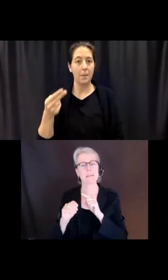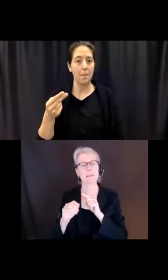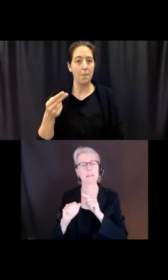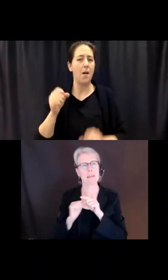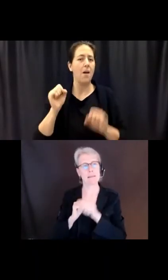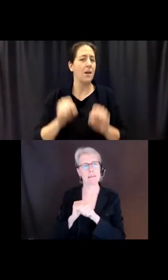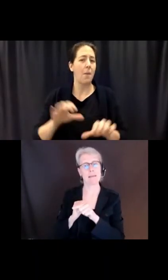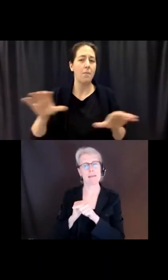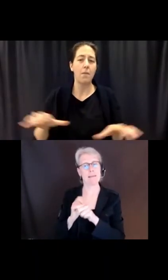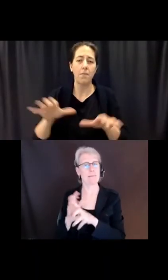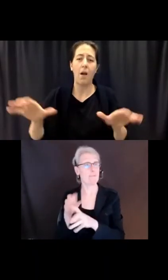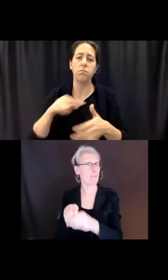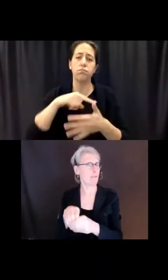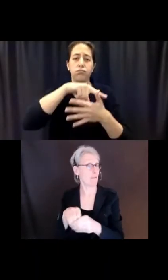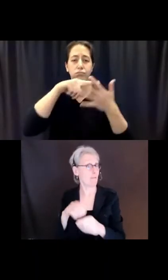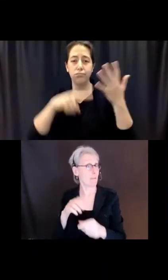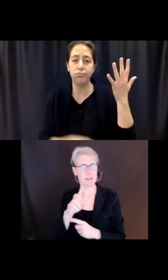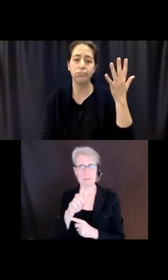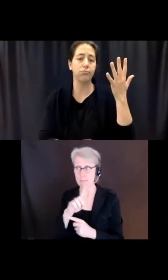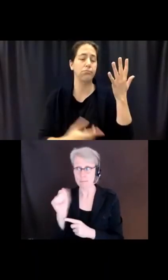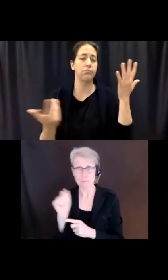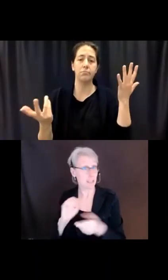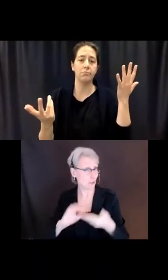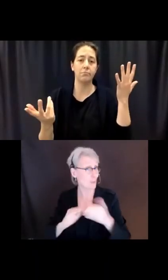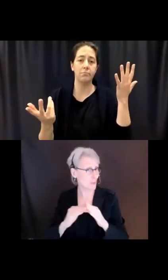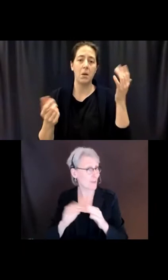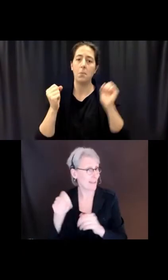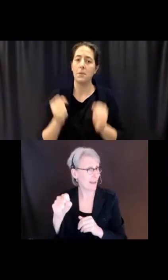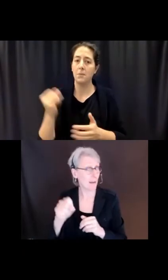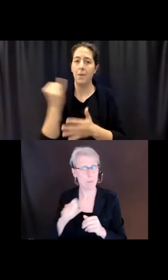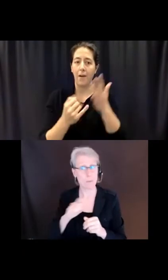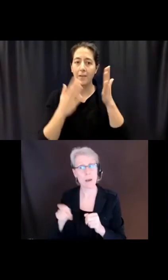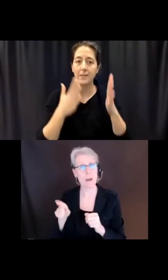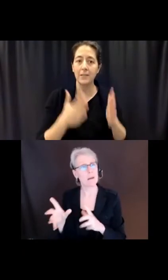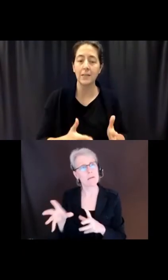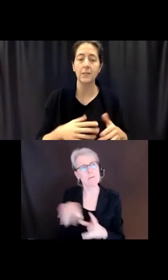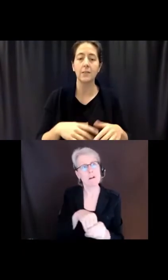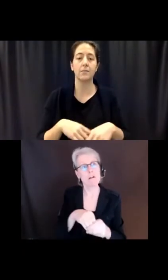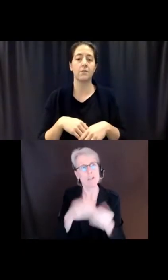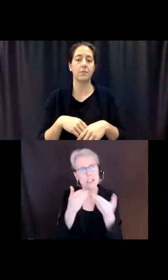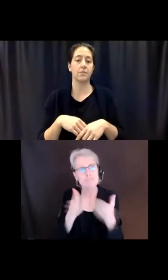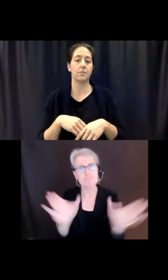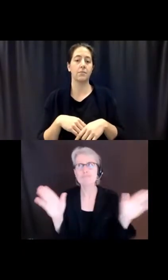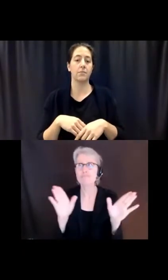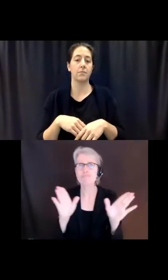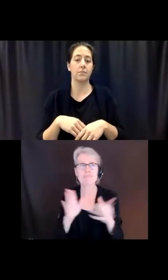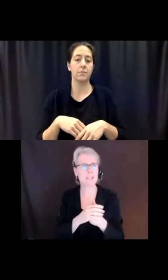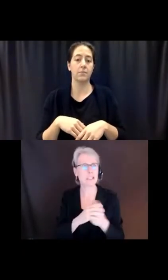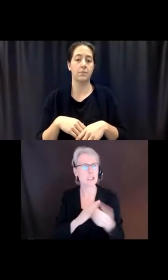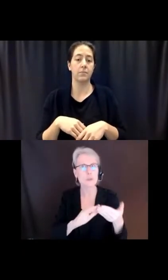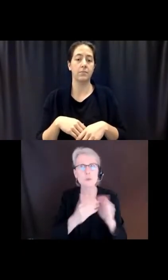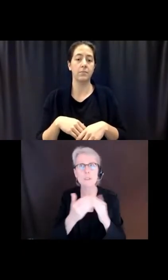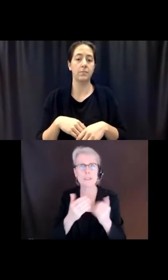DISABILITY COMMUNITY BUT IN THE MAINSTREAM, THAT THERE IS VERY REAL EPIC TALENT THAT DESERVES